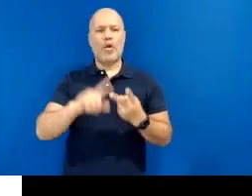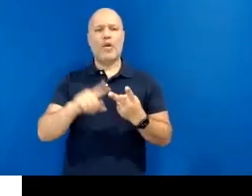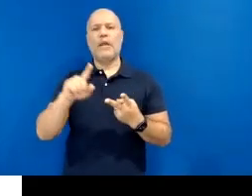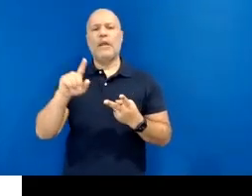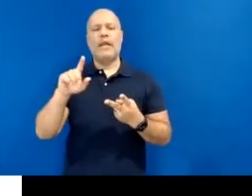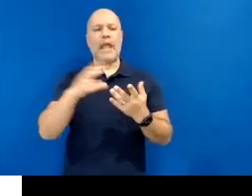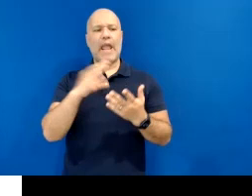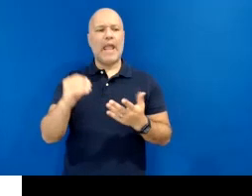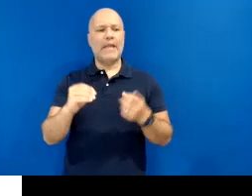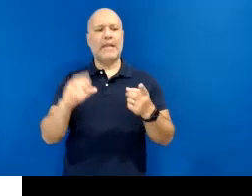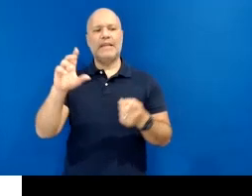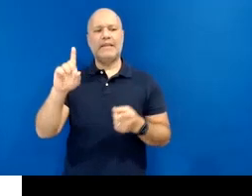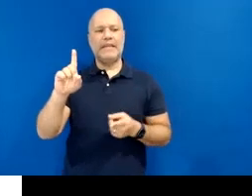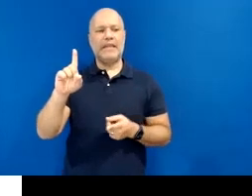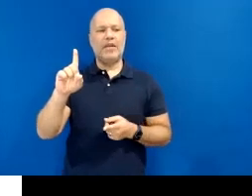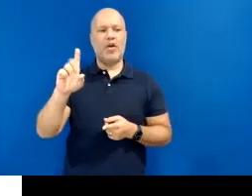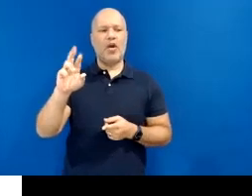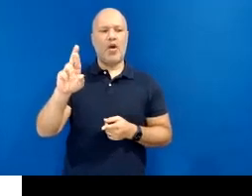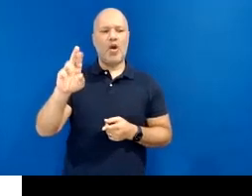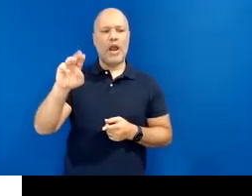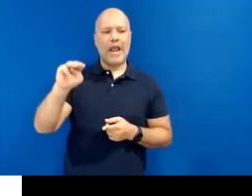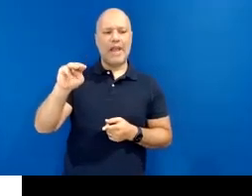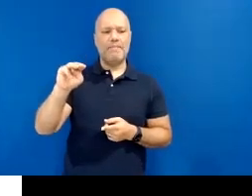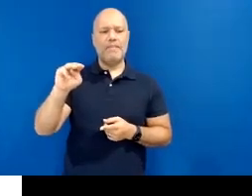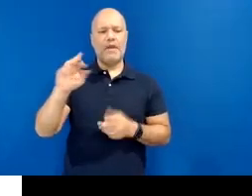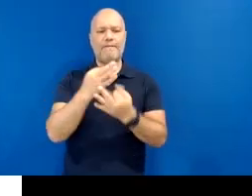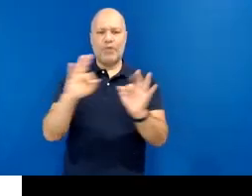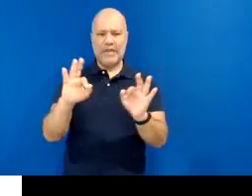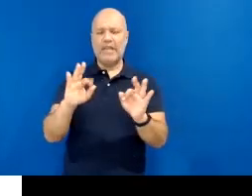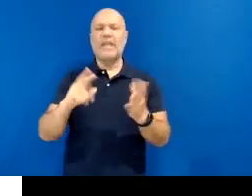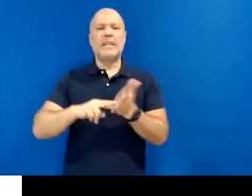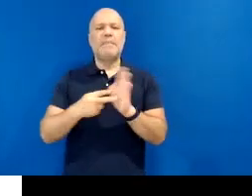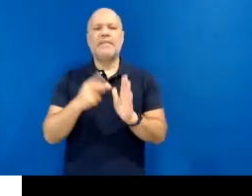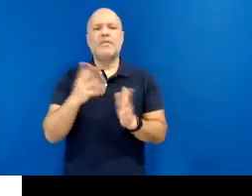And DRM free just means it's the material is not openly licensed.